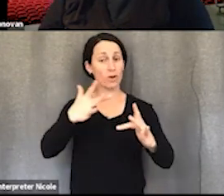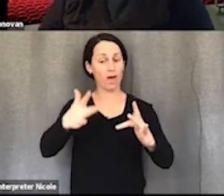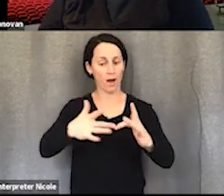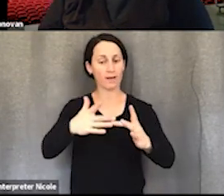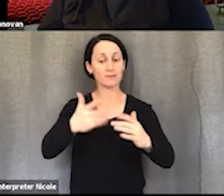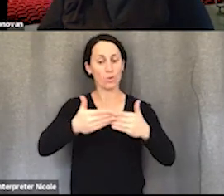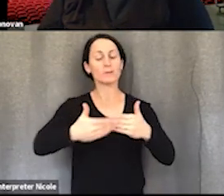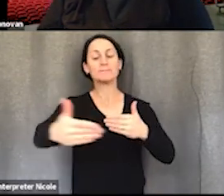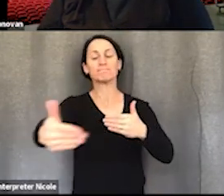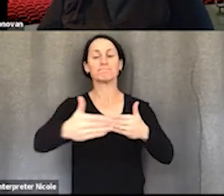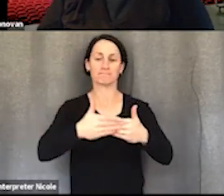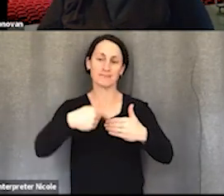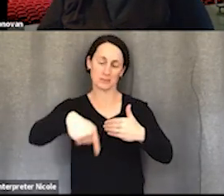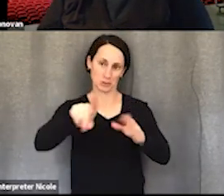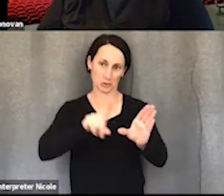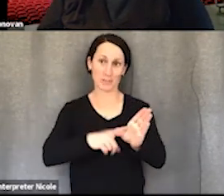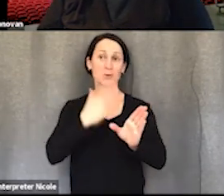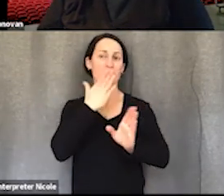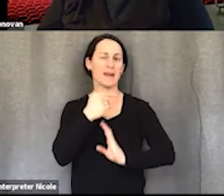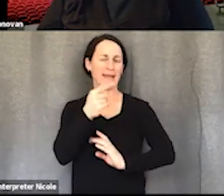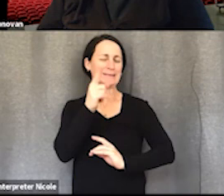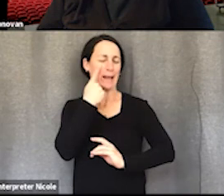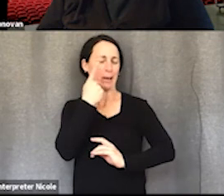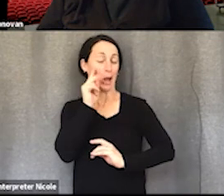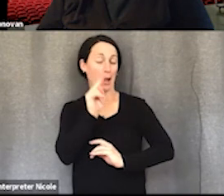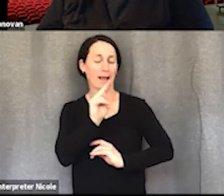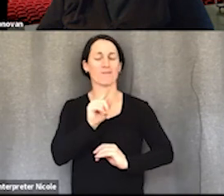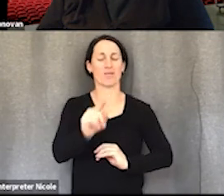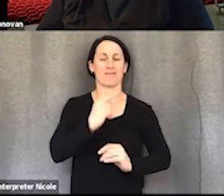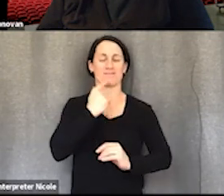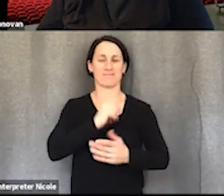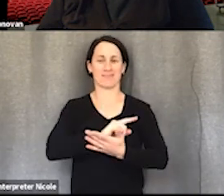Andy, anything final thoughts before I throw back to Lina?